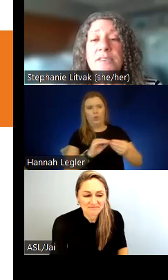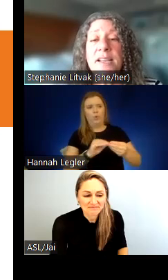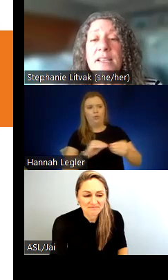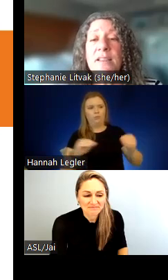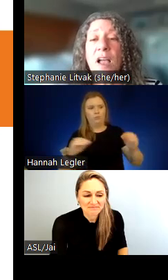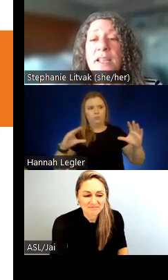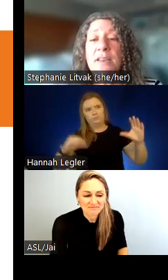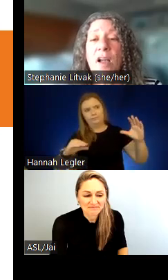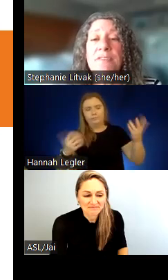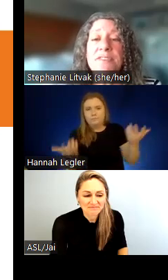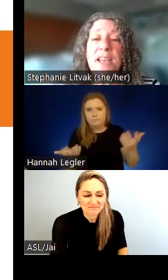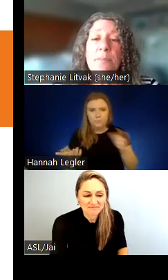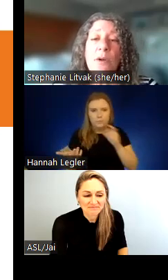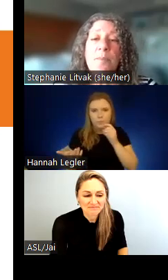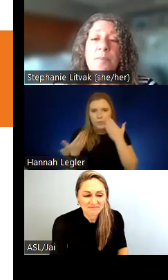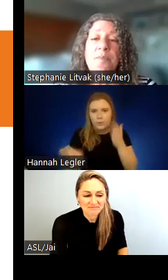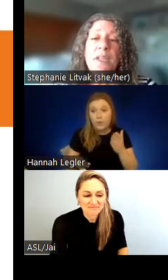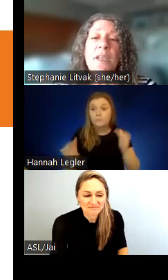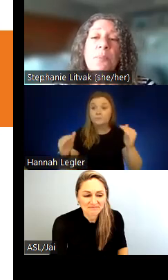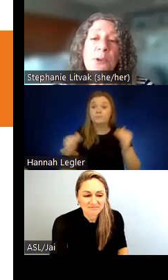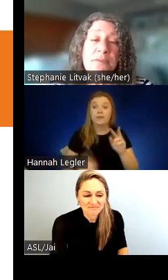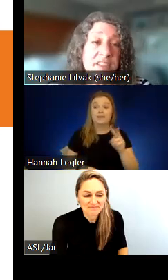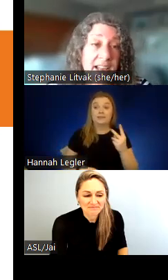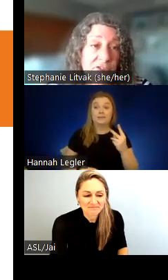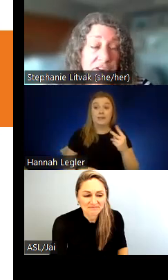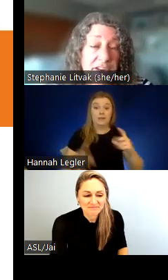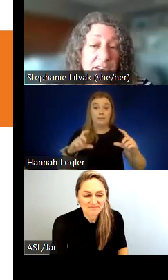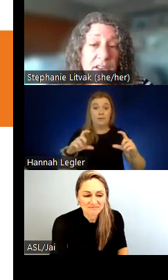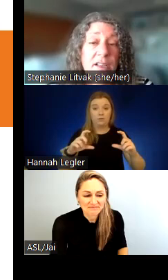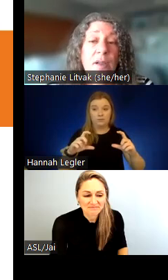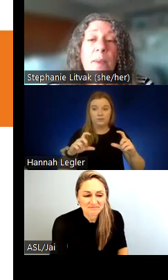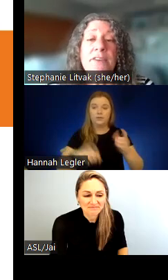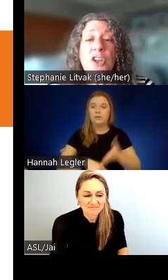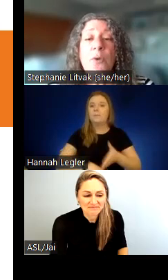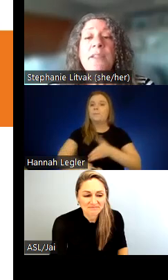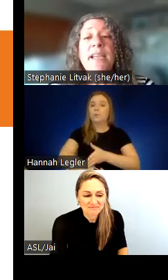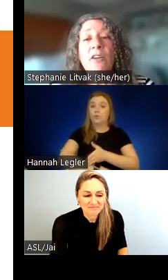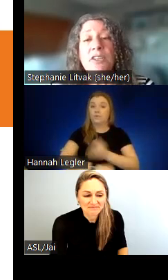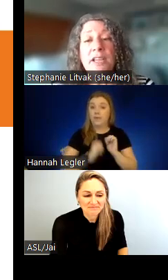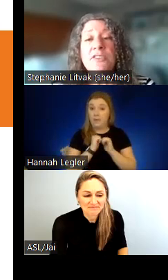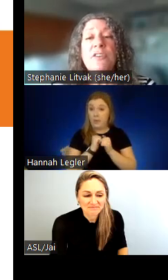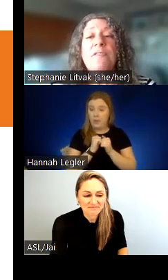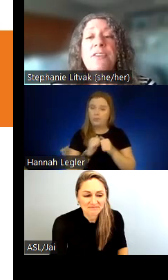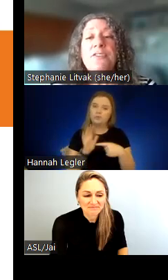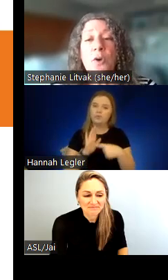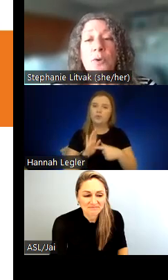The second line of the table improves the entry by showing the calculation for the total